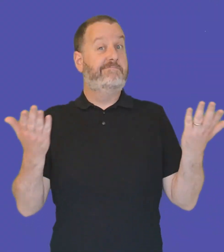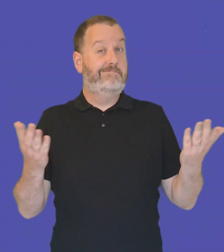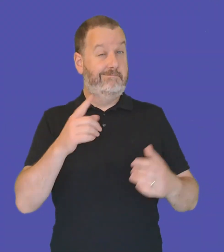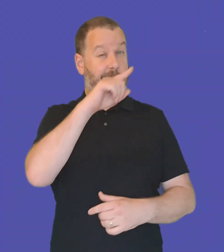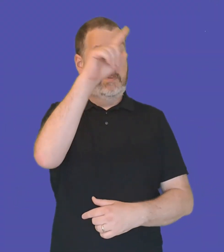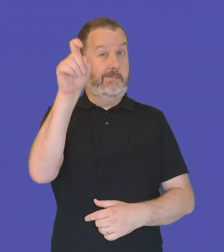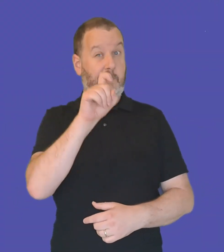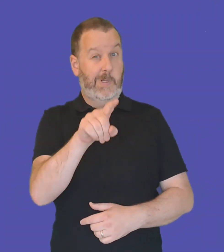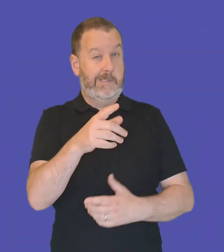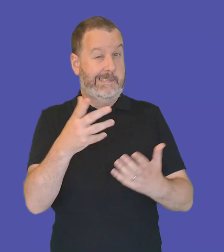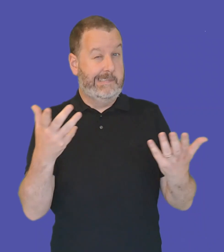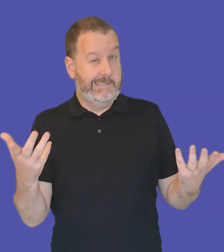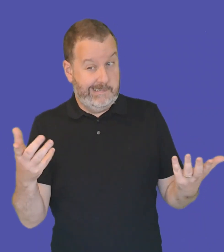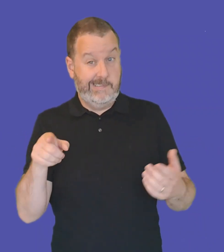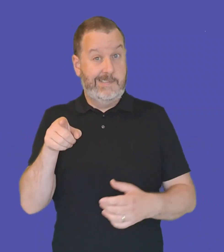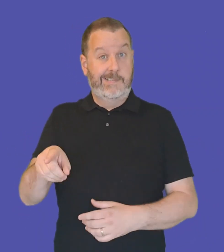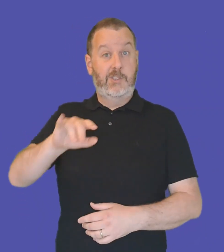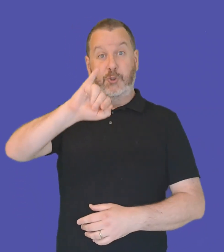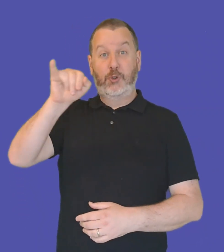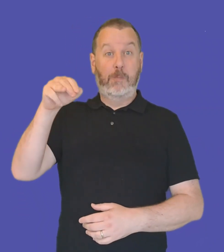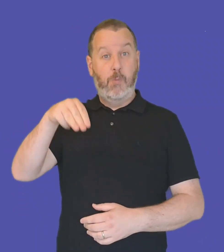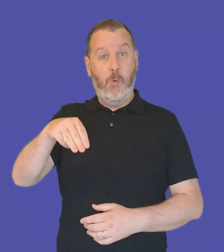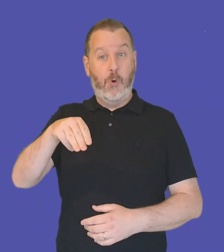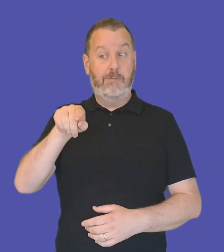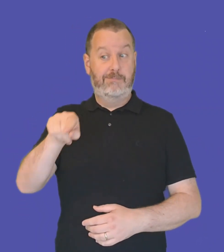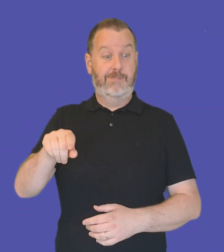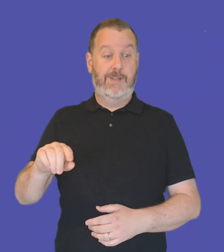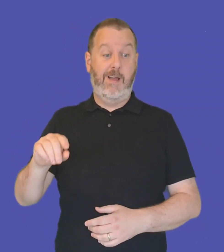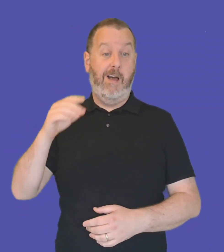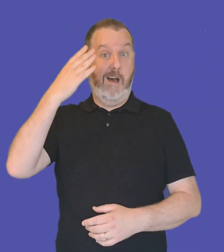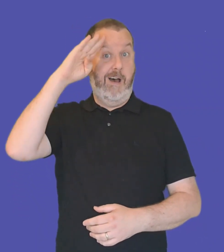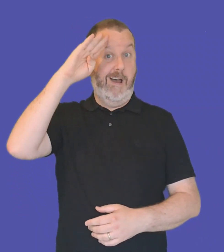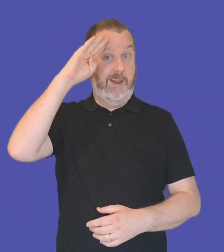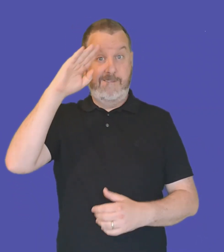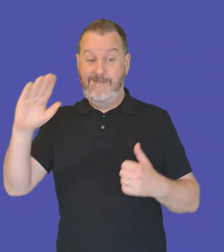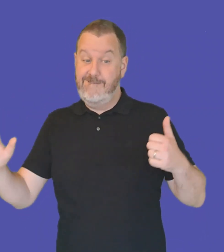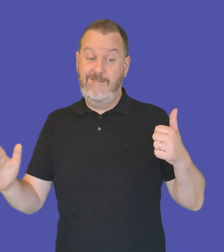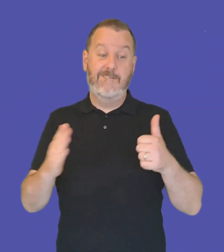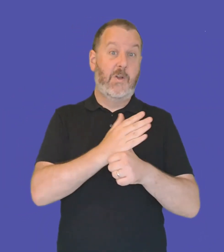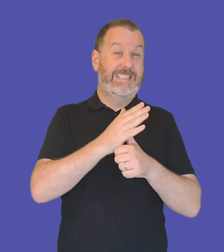Was John Ireland's - or even Britain's - first Deaf civil servant?